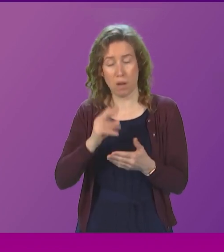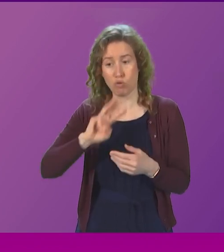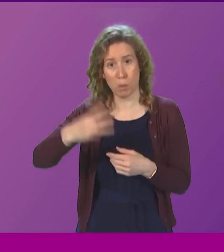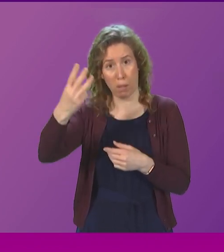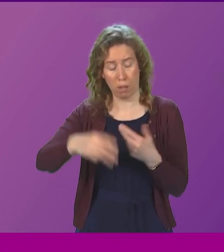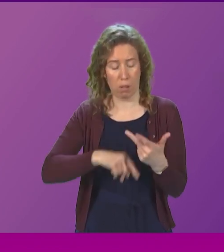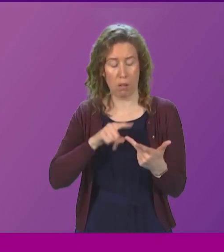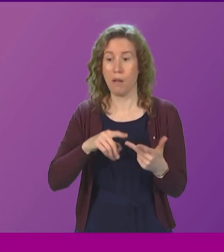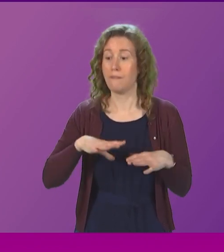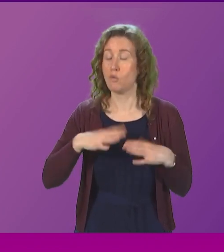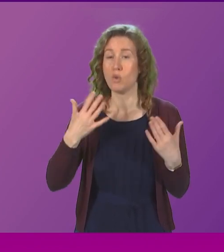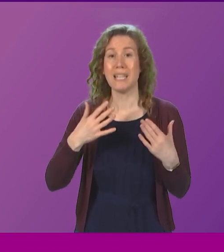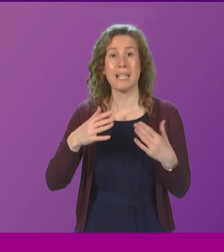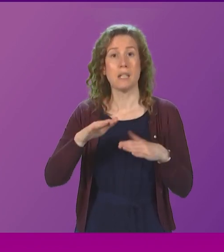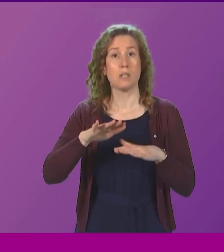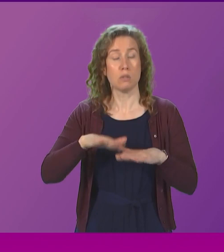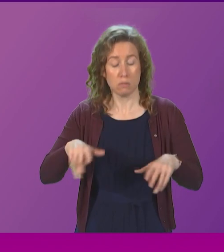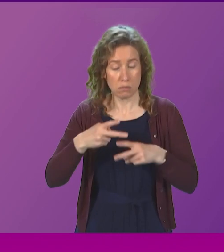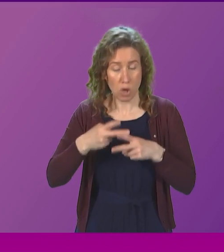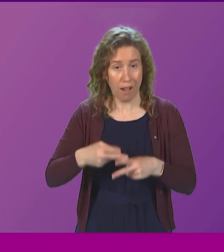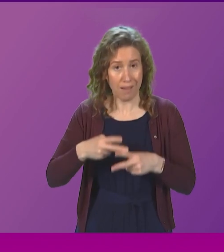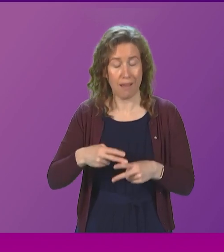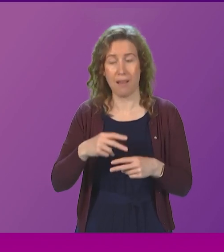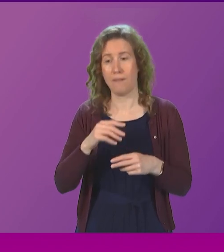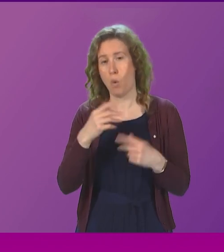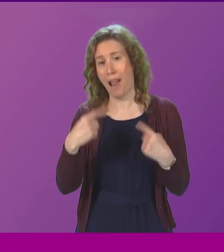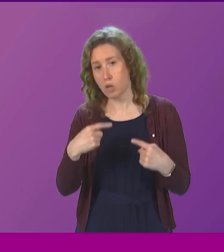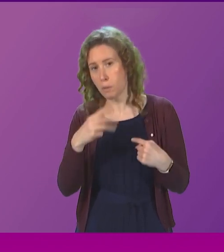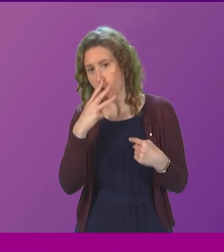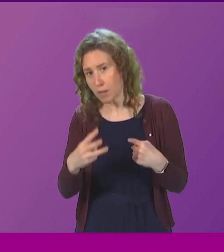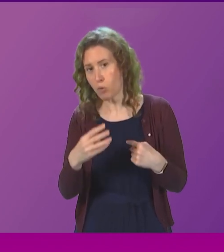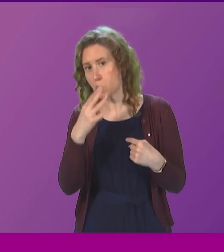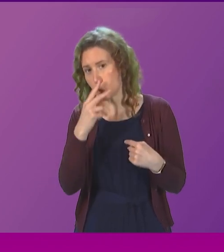for all three and four-year-olds and eligible two-year-olds, and providing free bus travel to 2 million people.